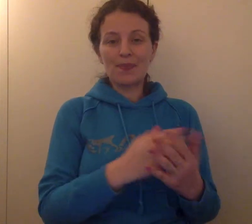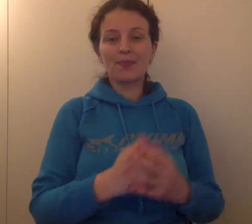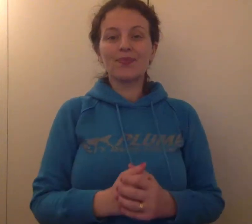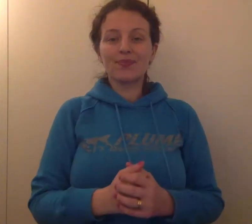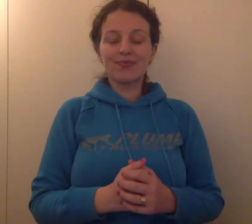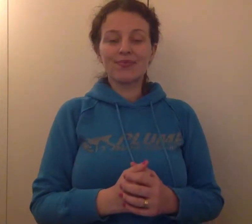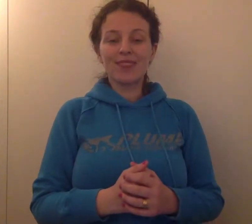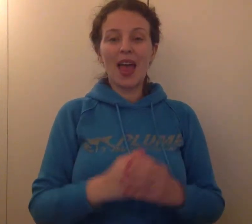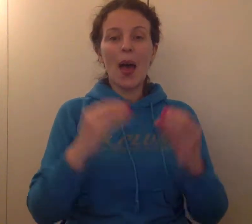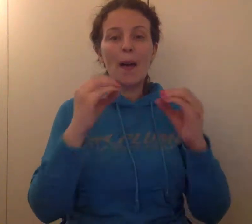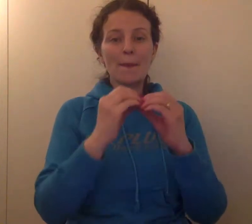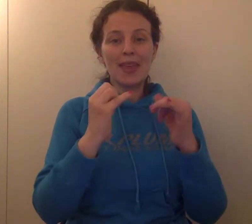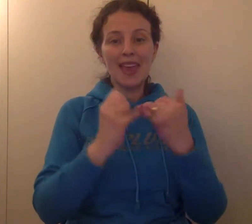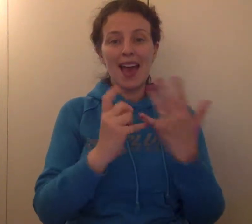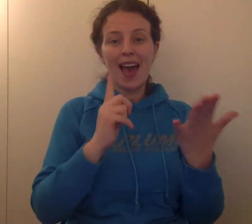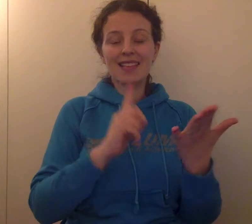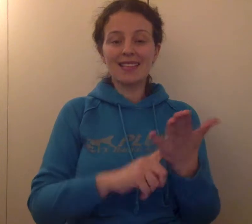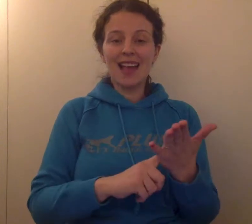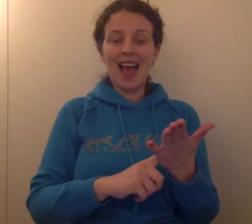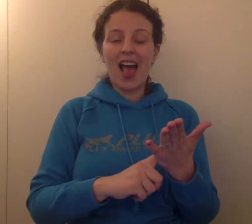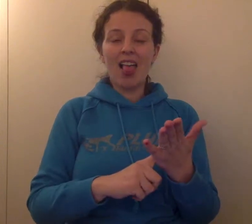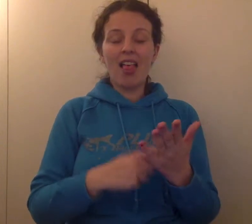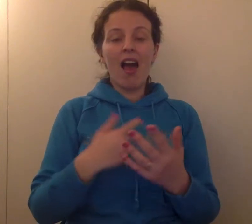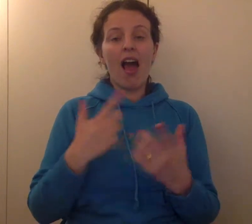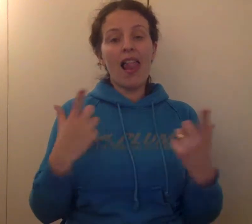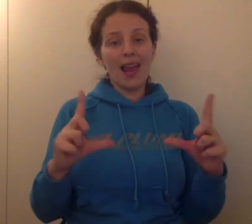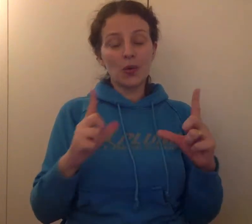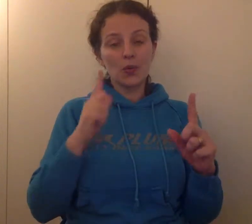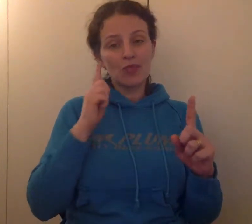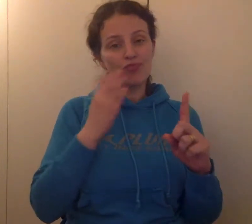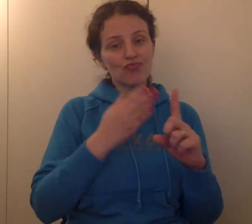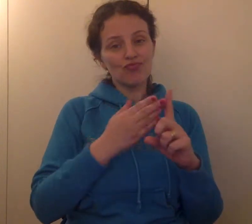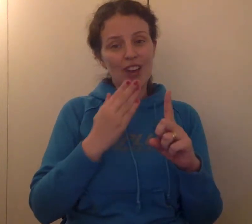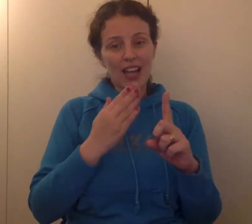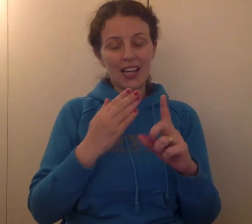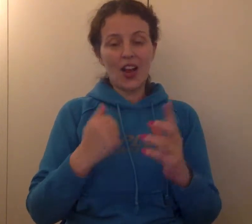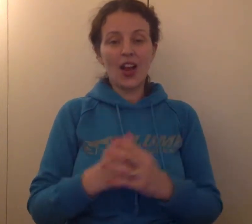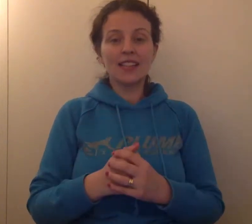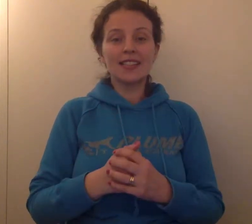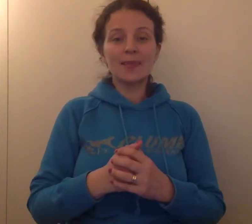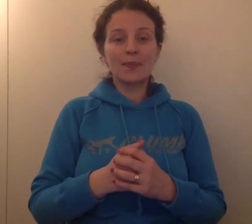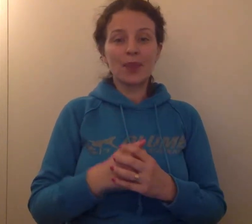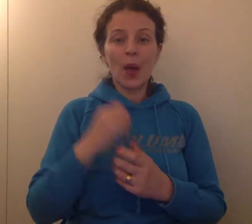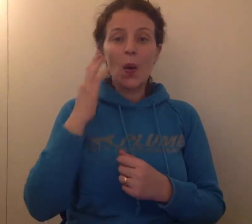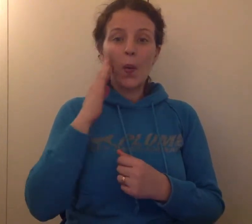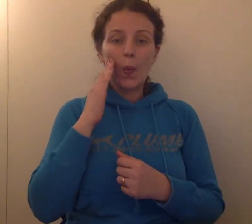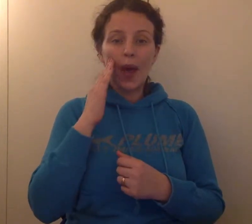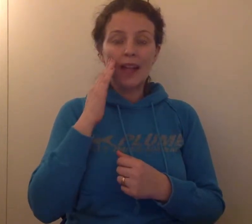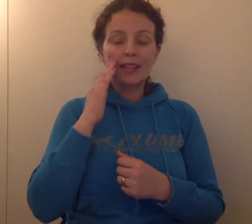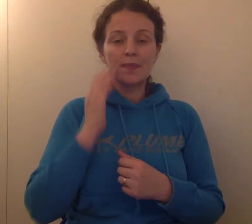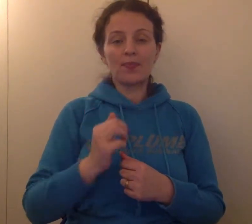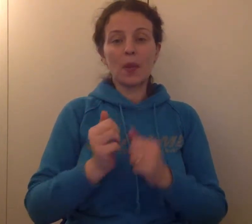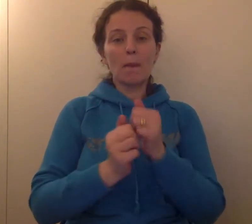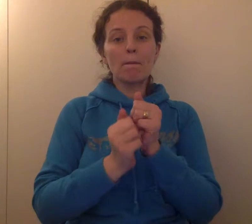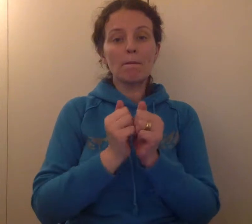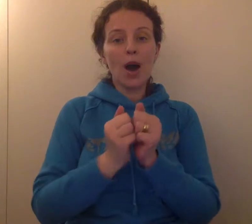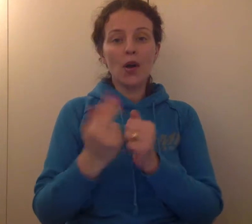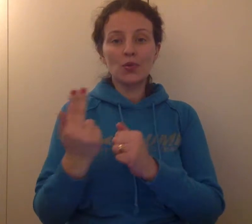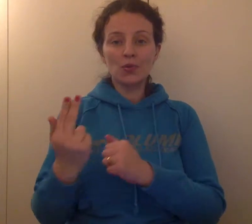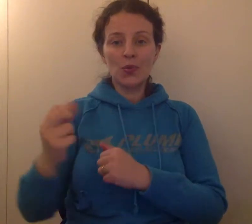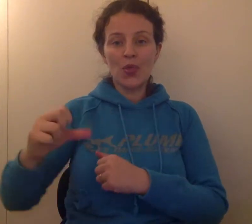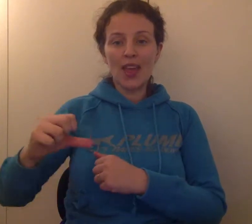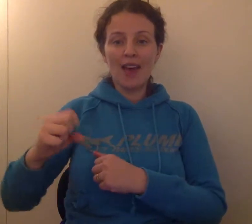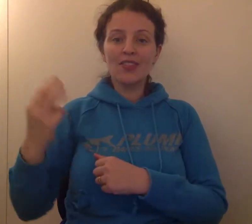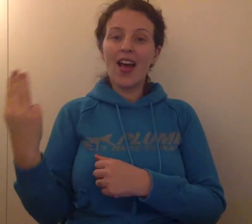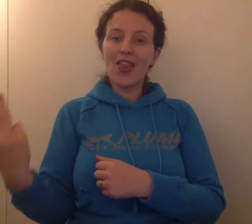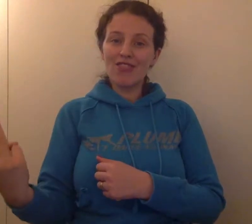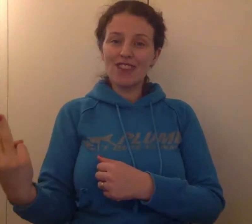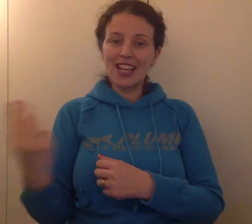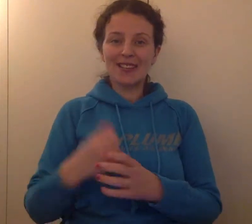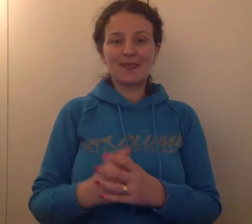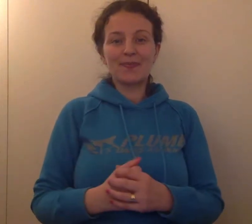BSL became a recognised language in March 2003.